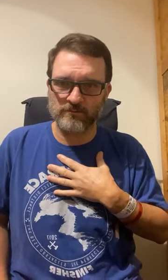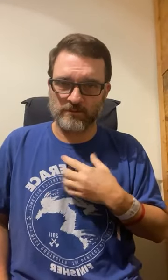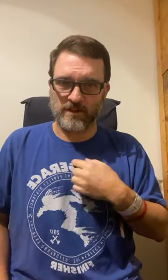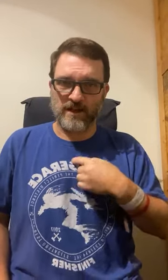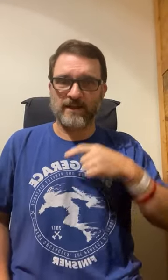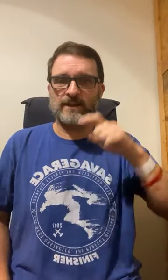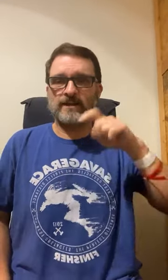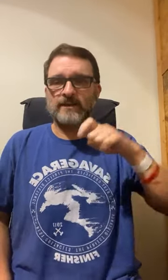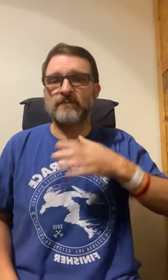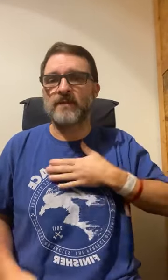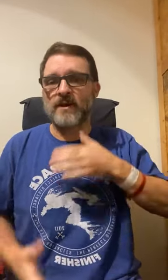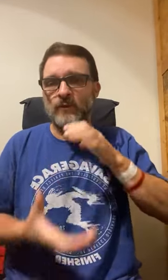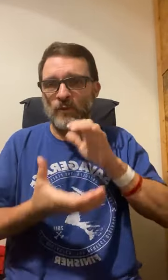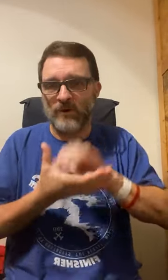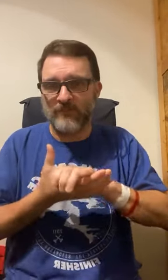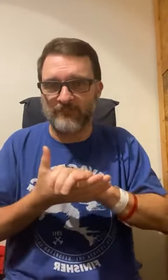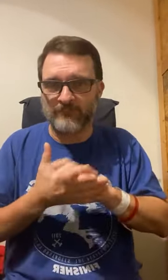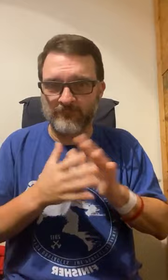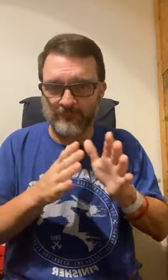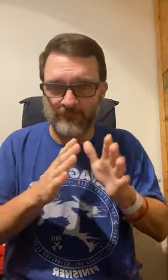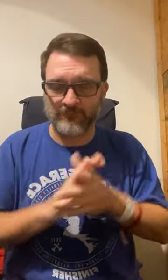I need my wife